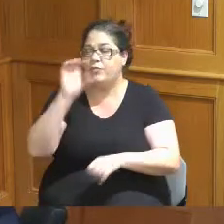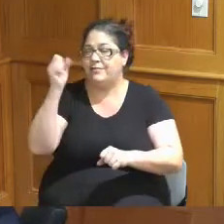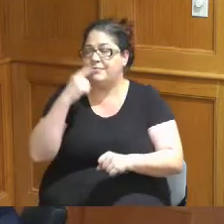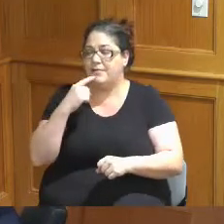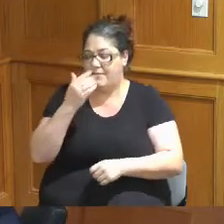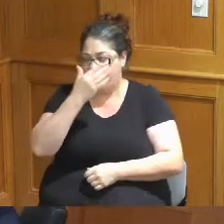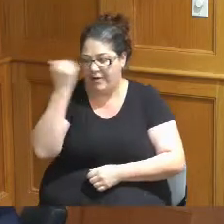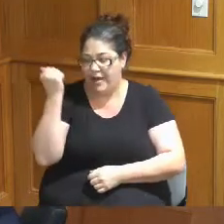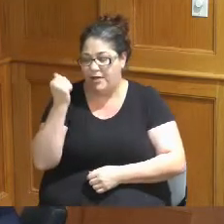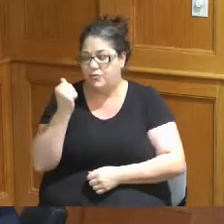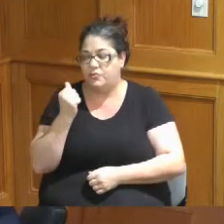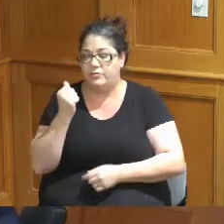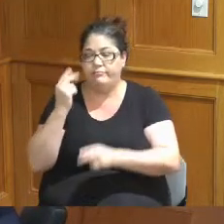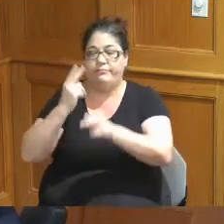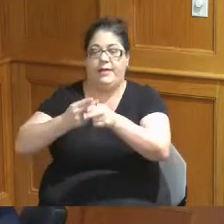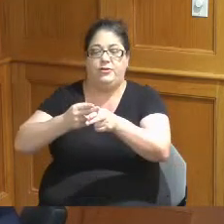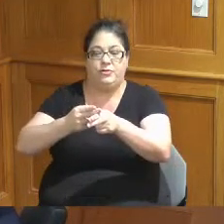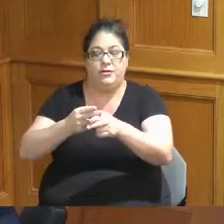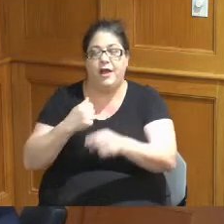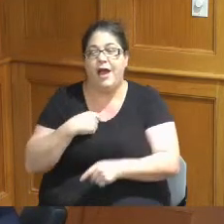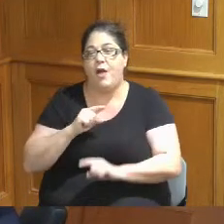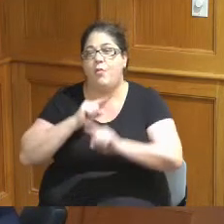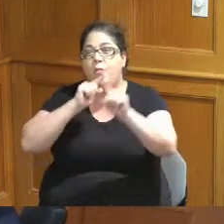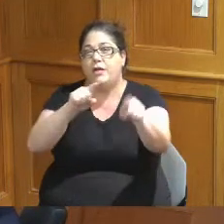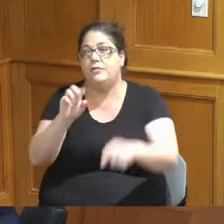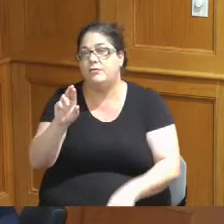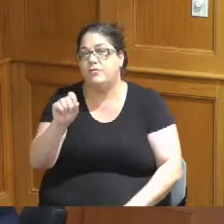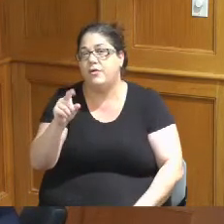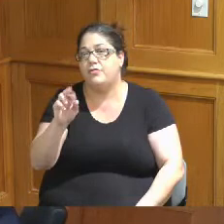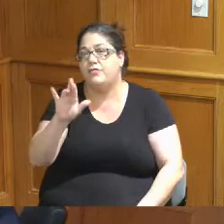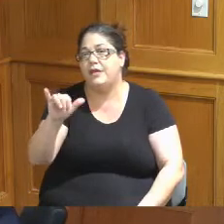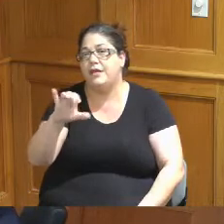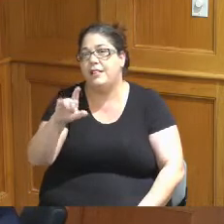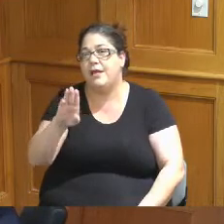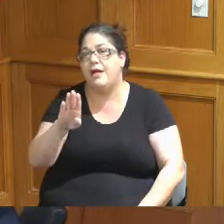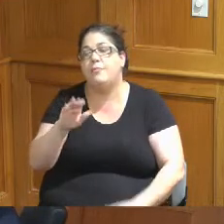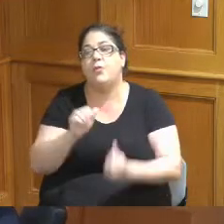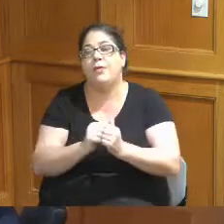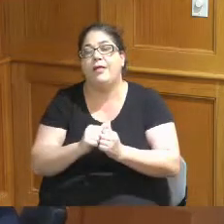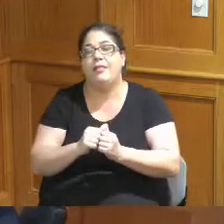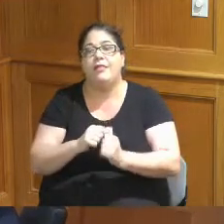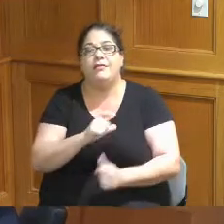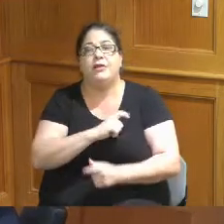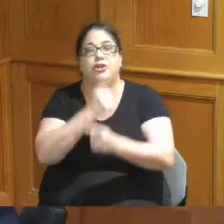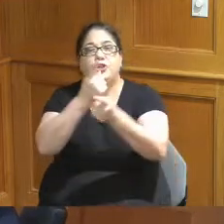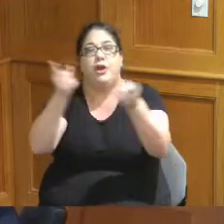shout out to that was at The Rotary Club with Sheriff McGuffey and they're announcing these